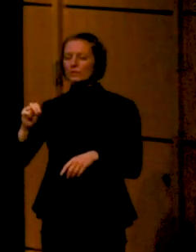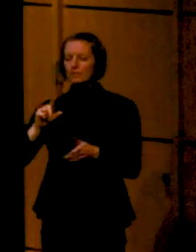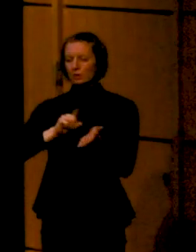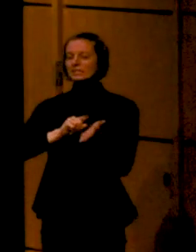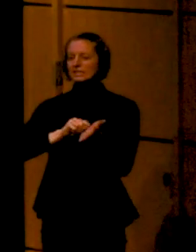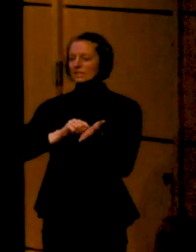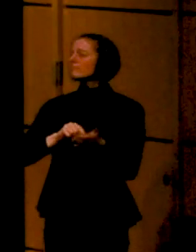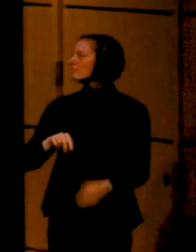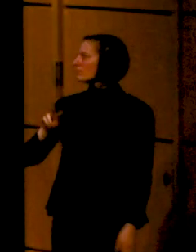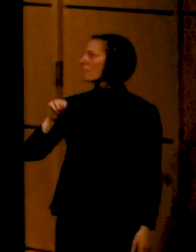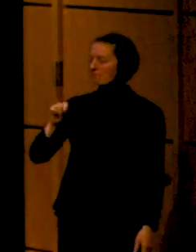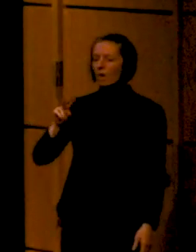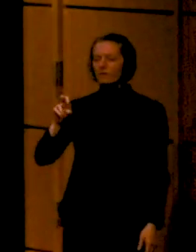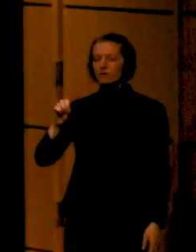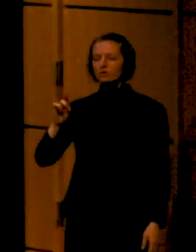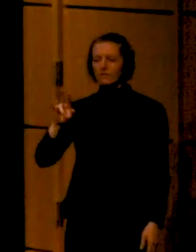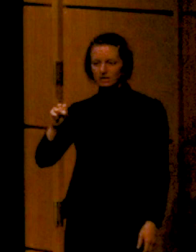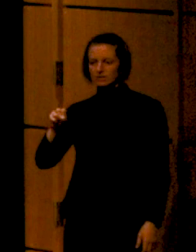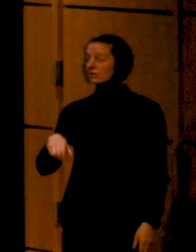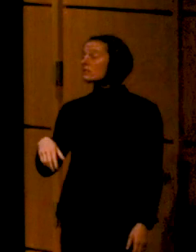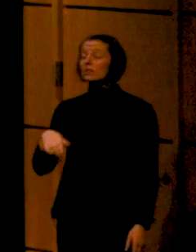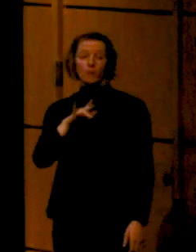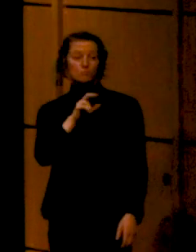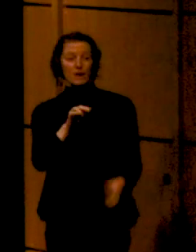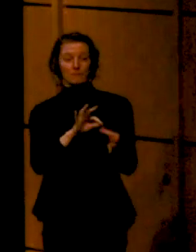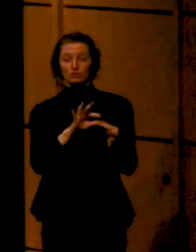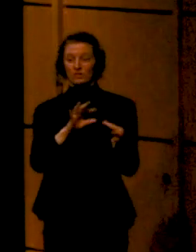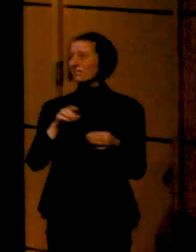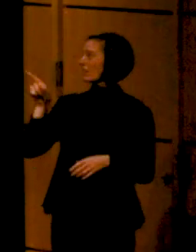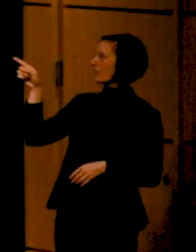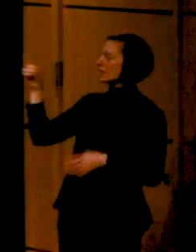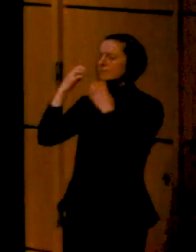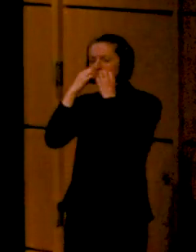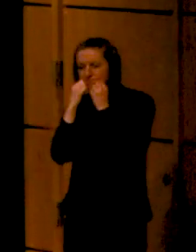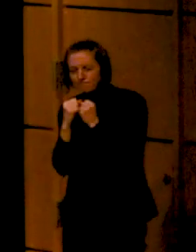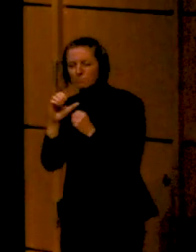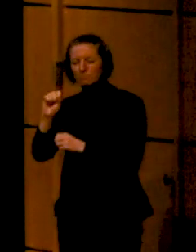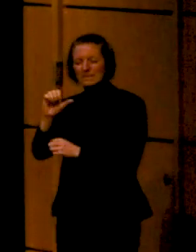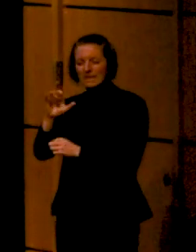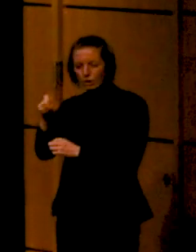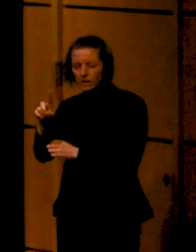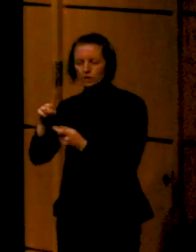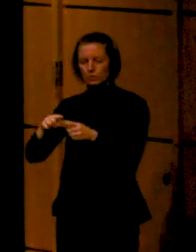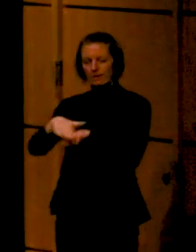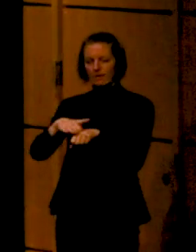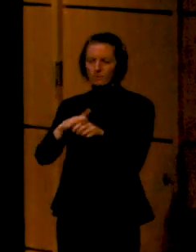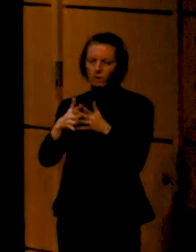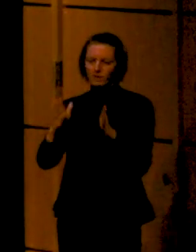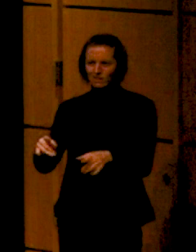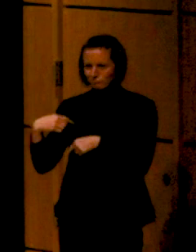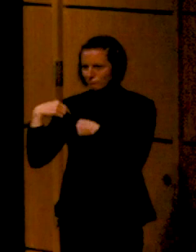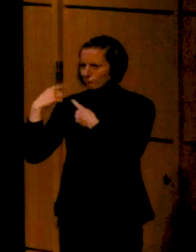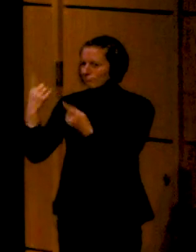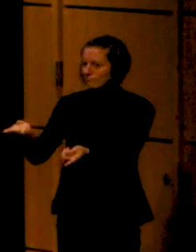As Brian told you, Mount St. Helens has been sacred to Native Americans for time immemorial.